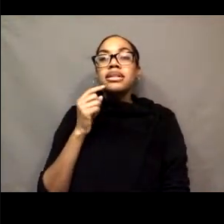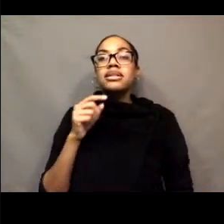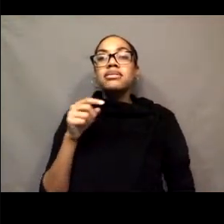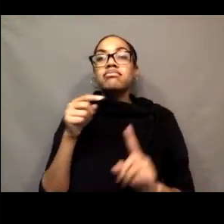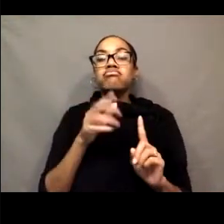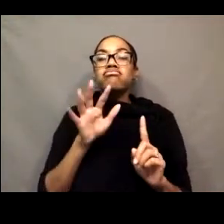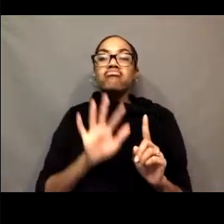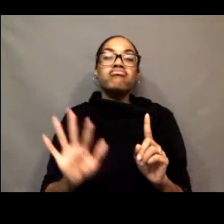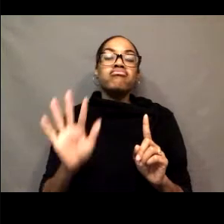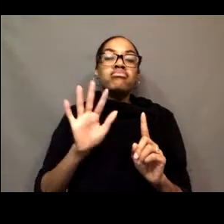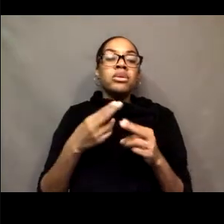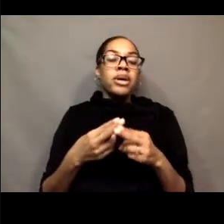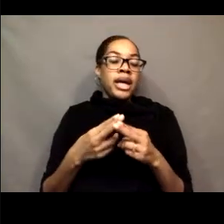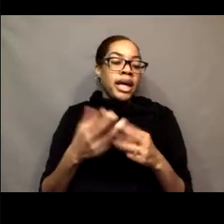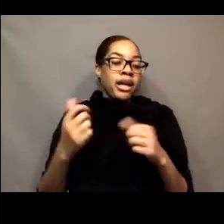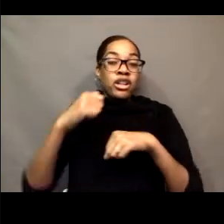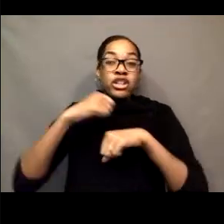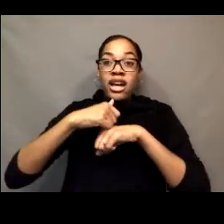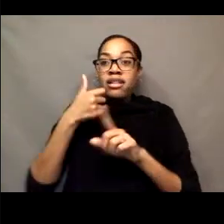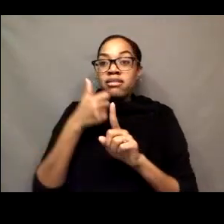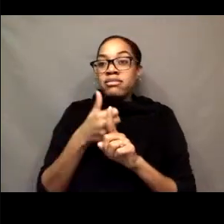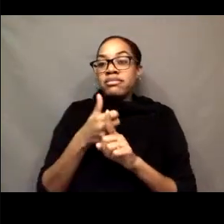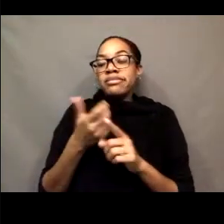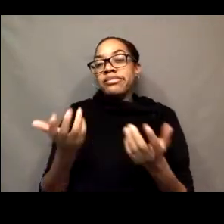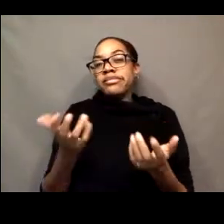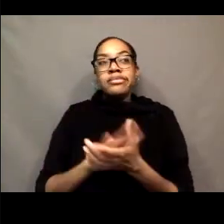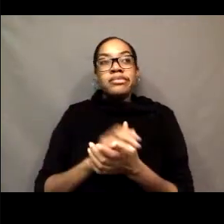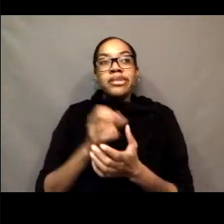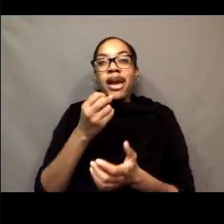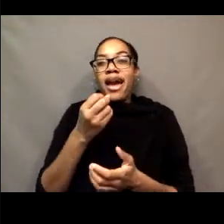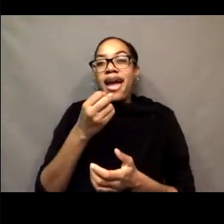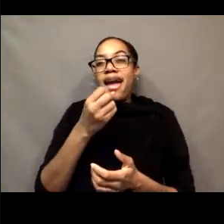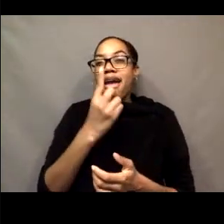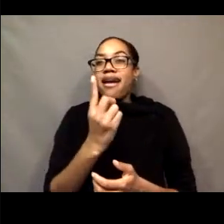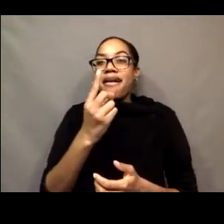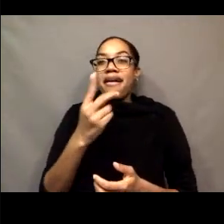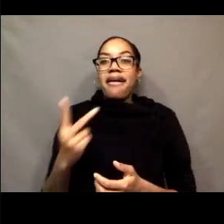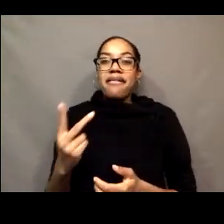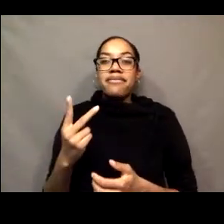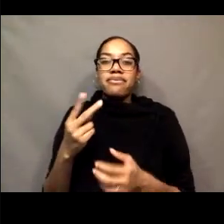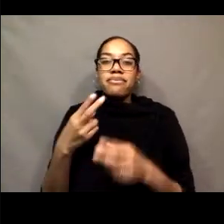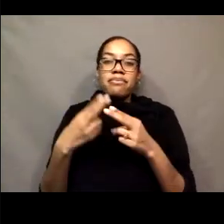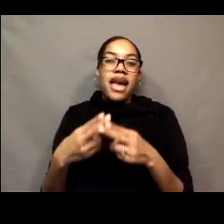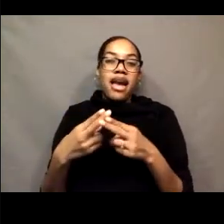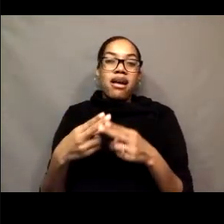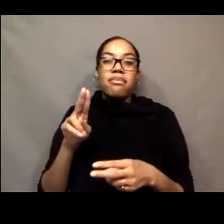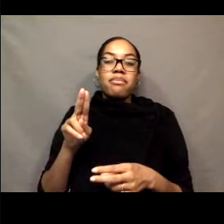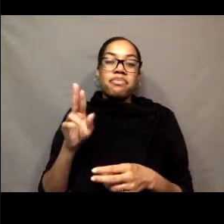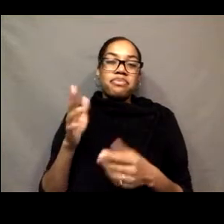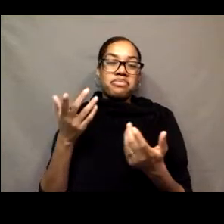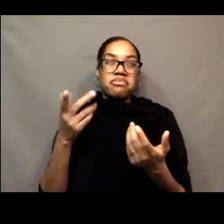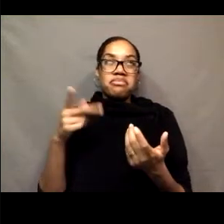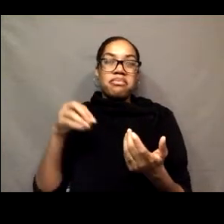the shell itself might weigh half a pound or a quarter of a pound. And with the meat it might be another half a pound.